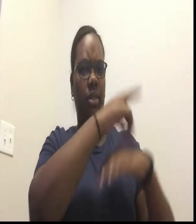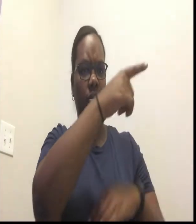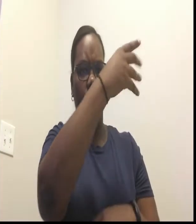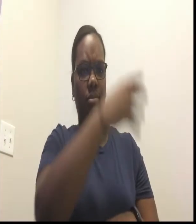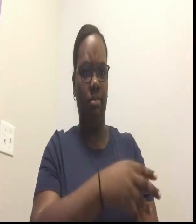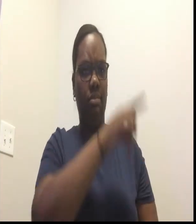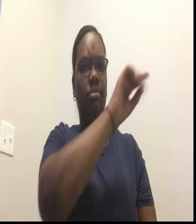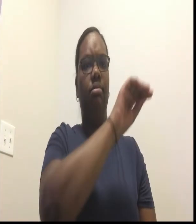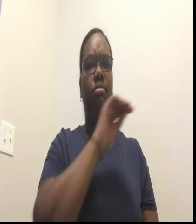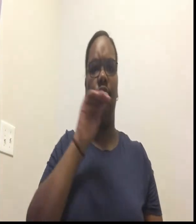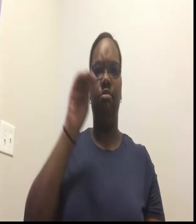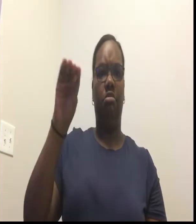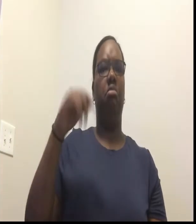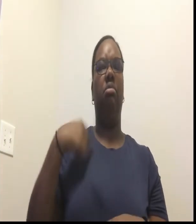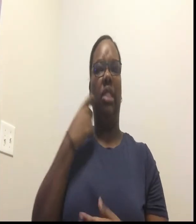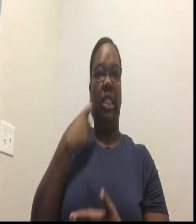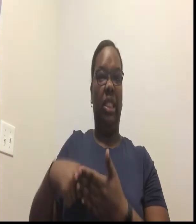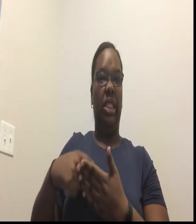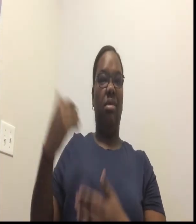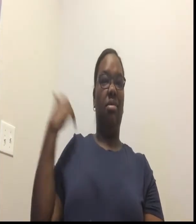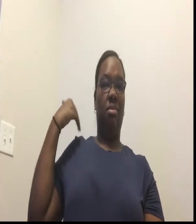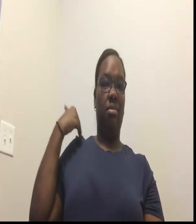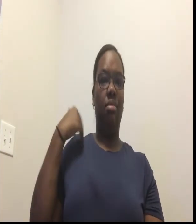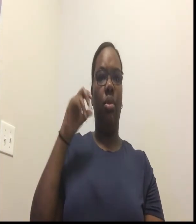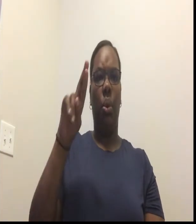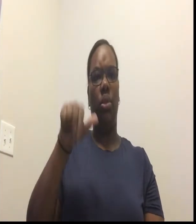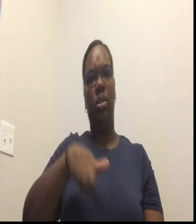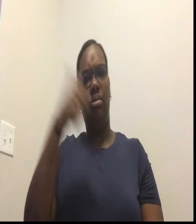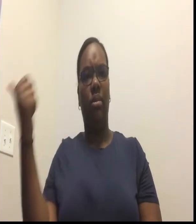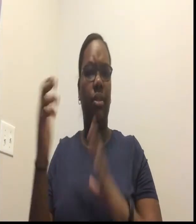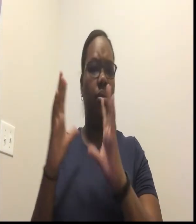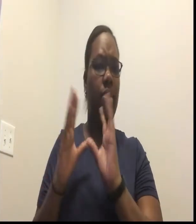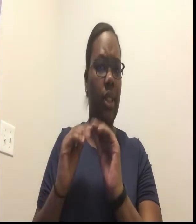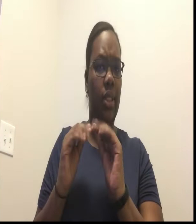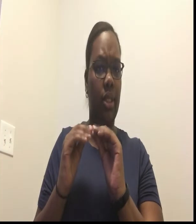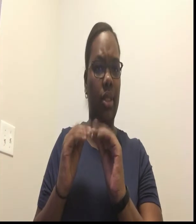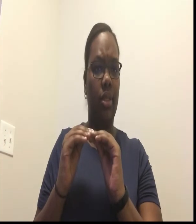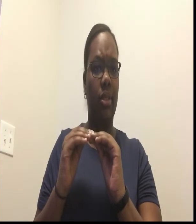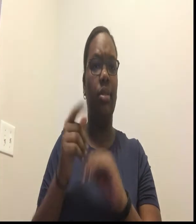move we take from the table this discussion that we were having earlier